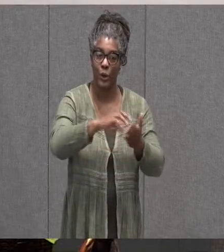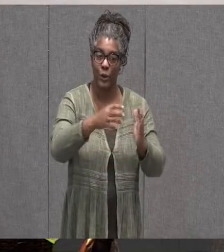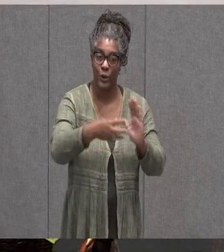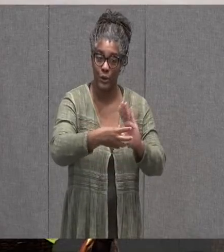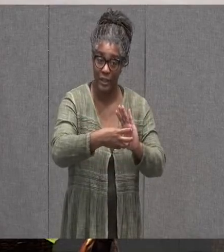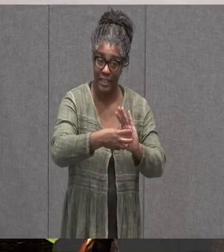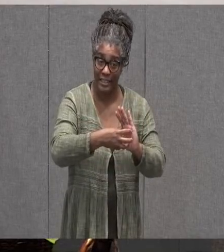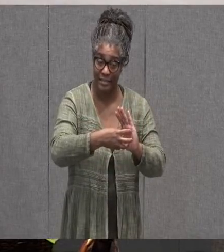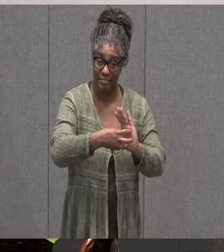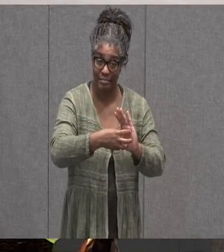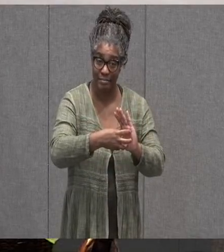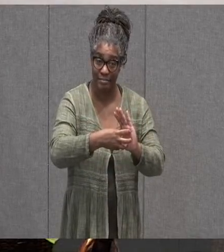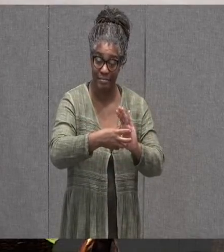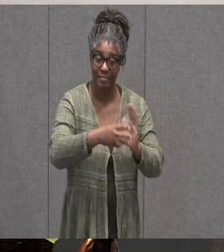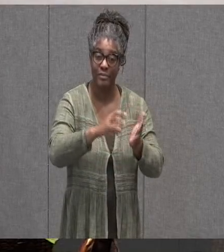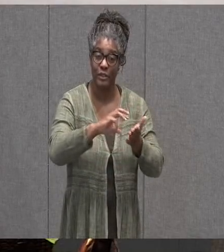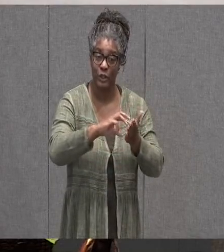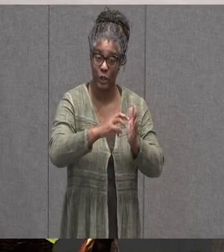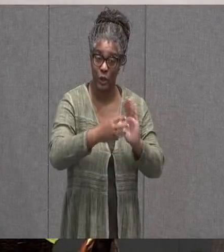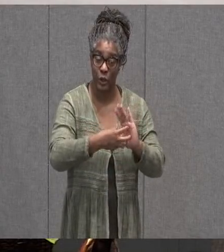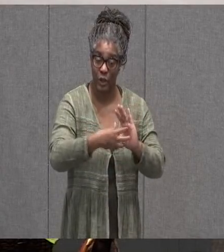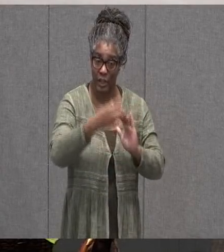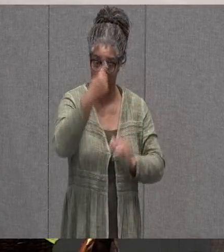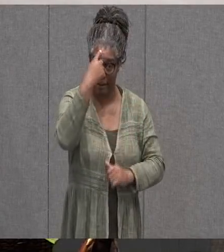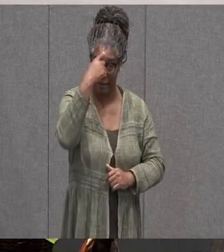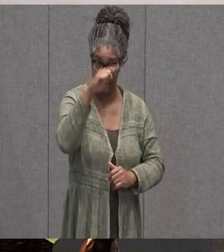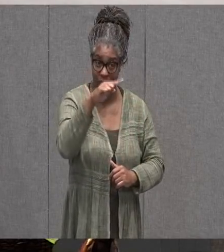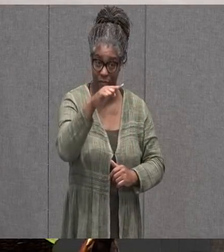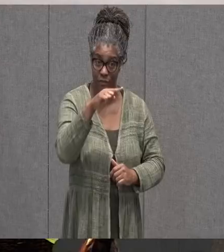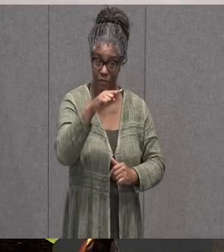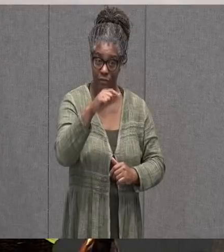A cookie, he bought a cookie for his brother.